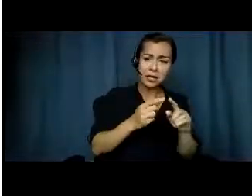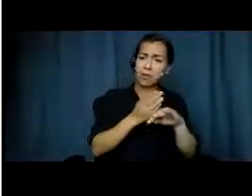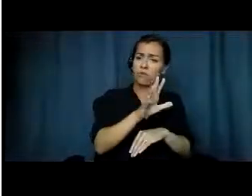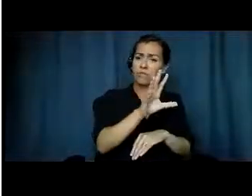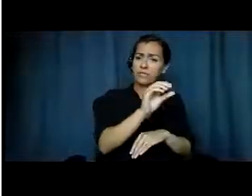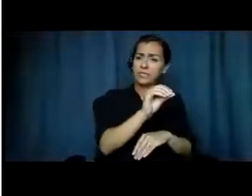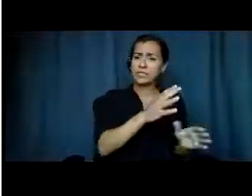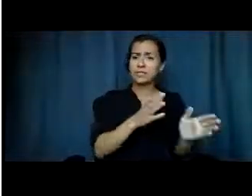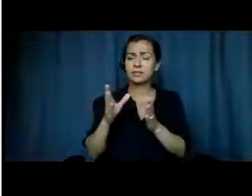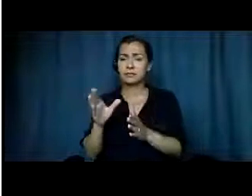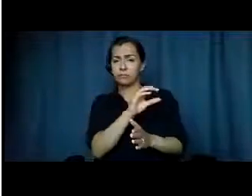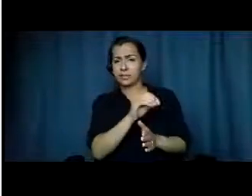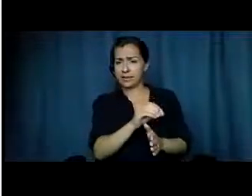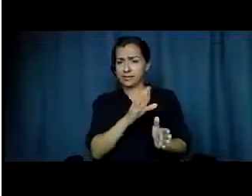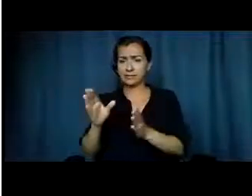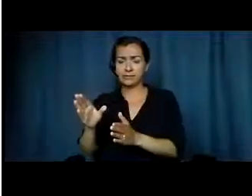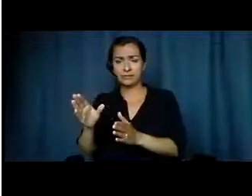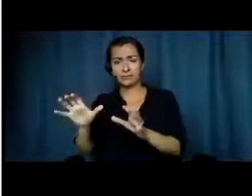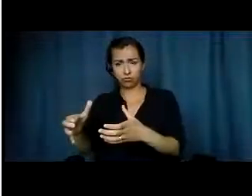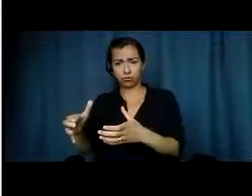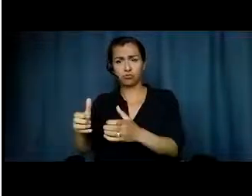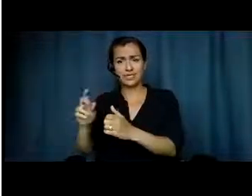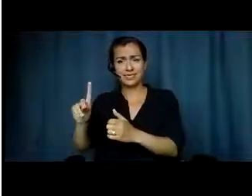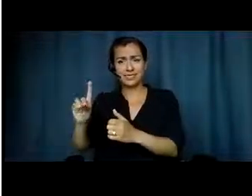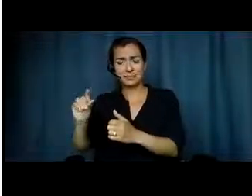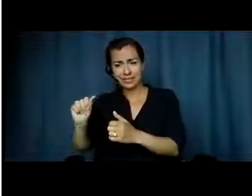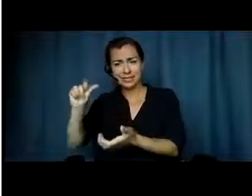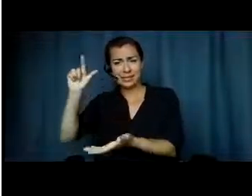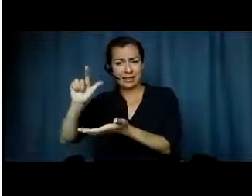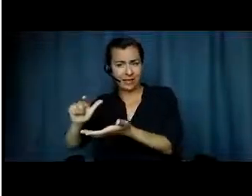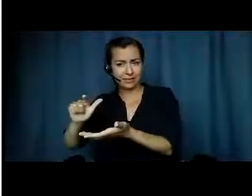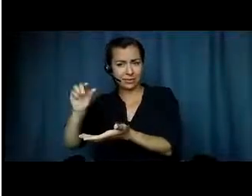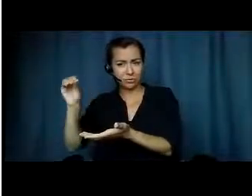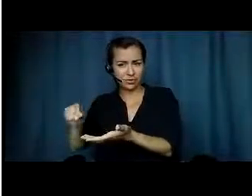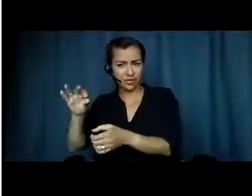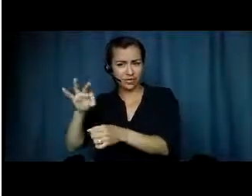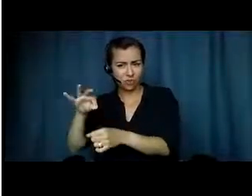formats on voting itself, a large print ballot, an accessible ballot.